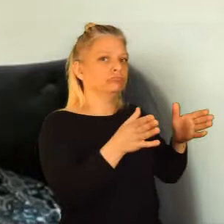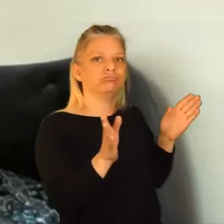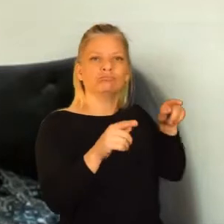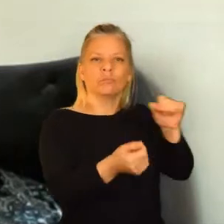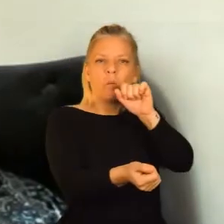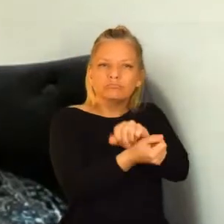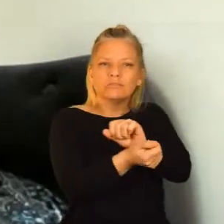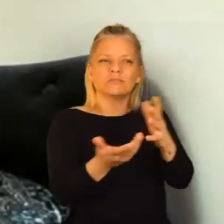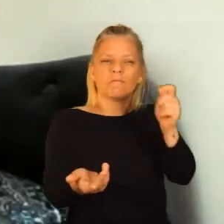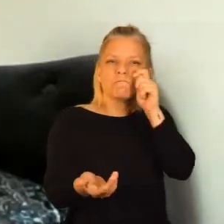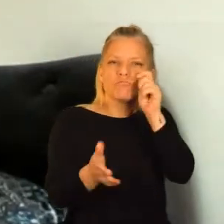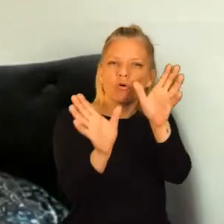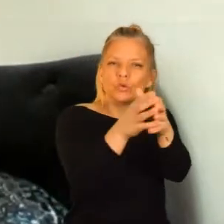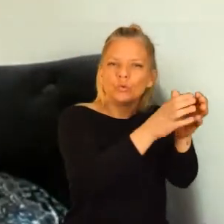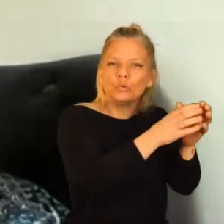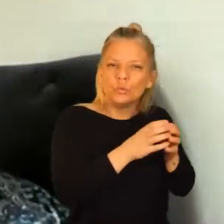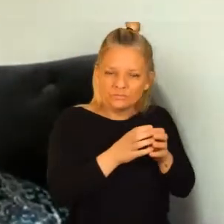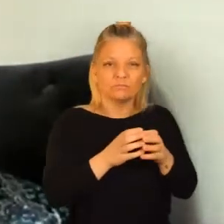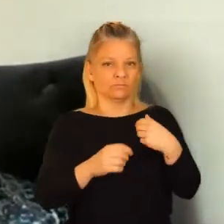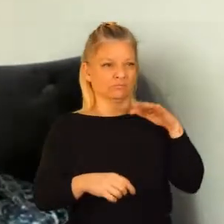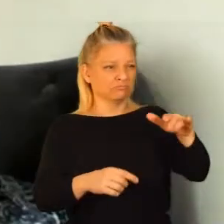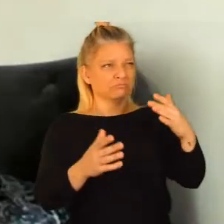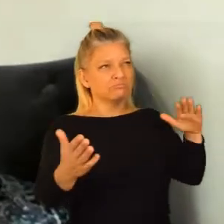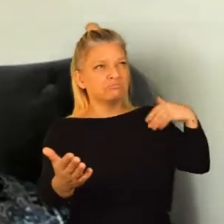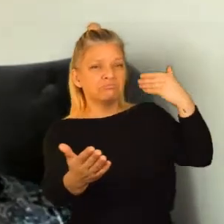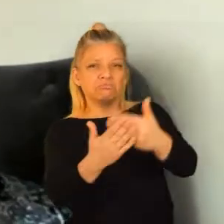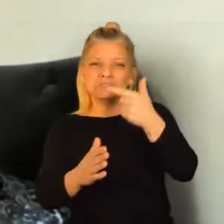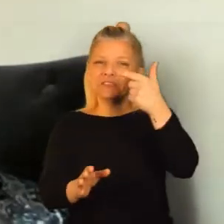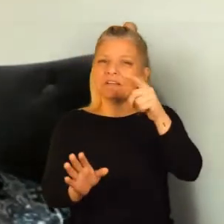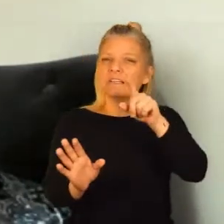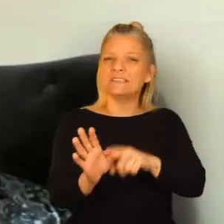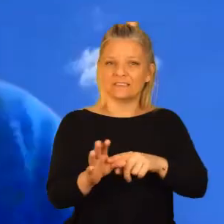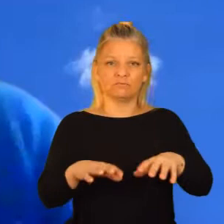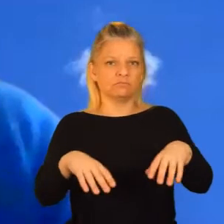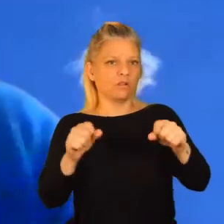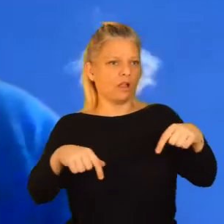children and young people and then going into prisons and forensic units it was this... yeah.